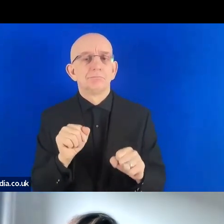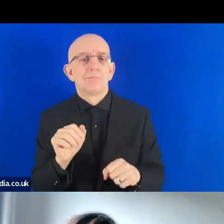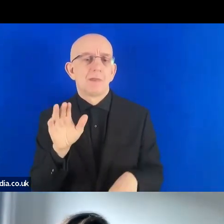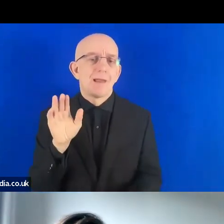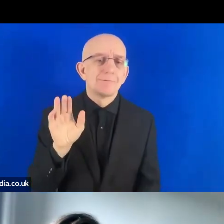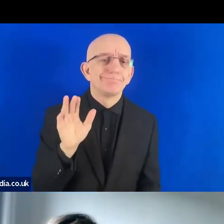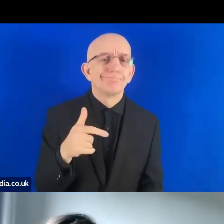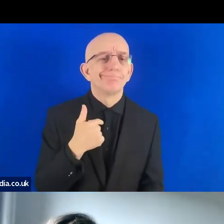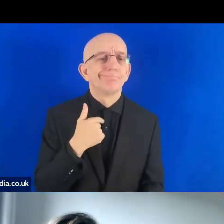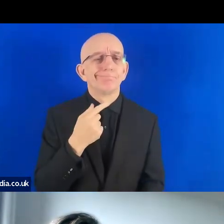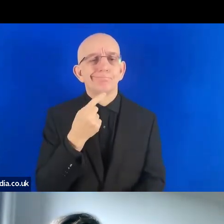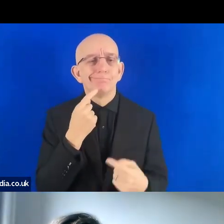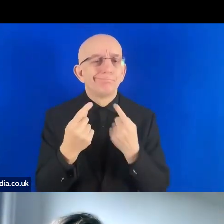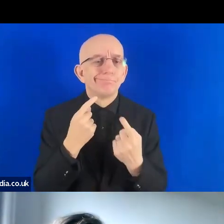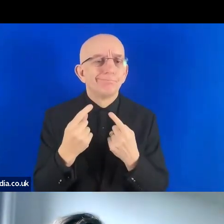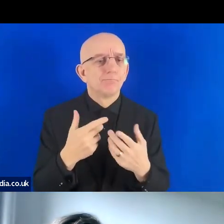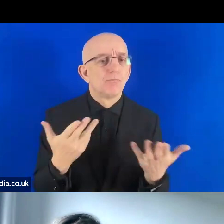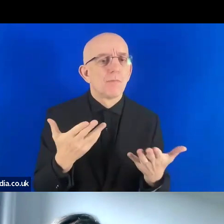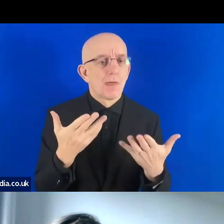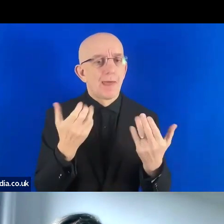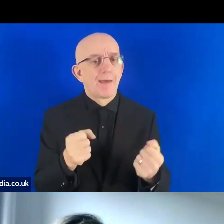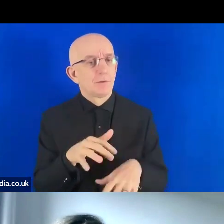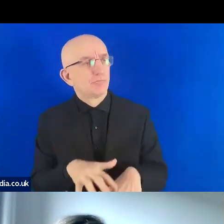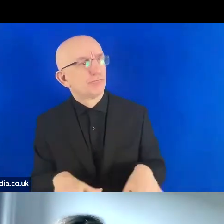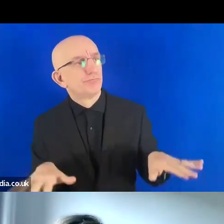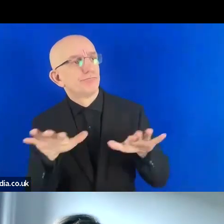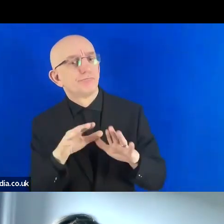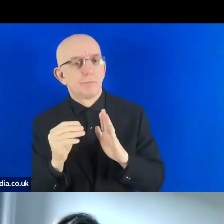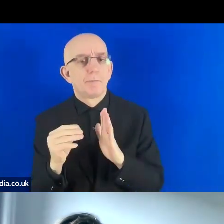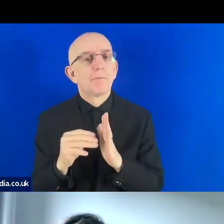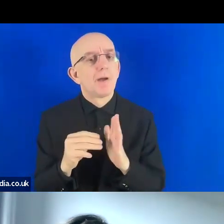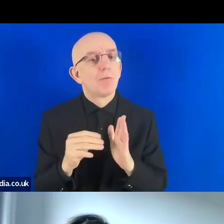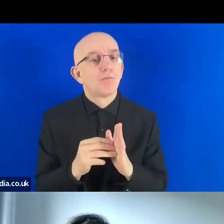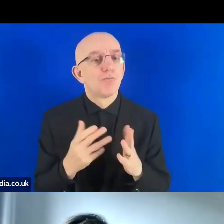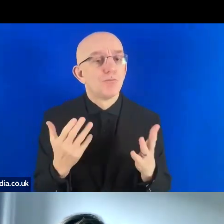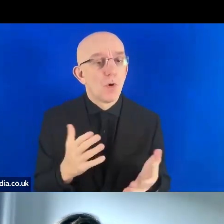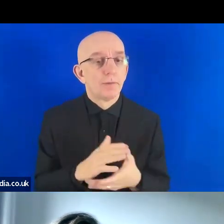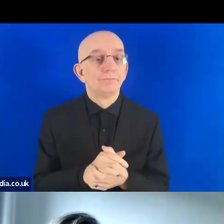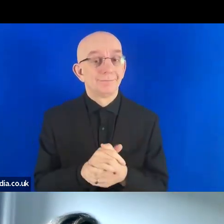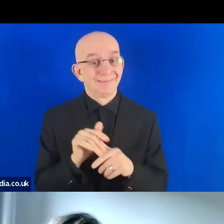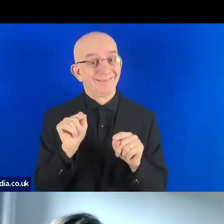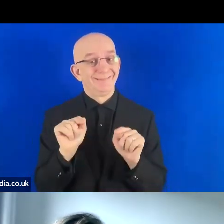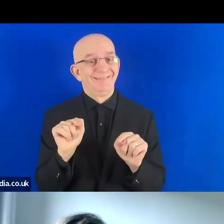And we are making sure now to collect the latest, information to make sure it's up to date